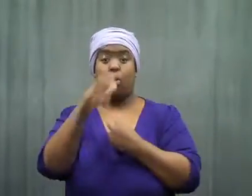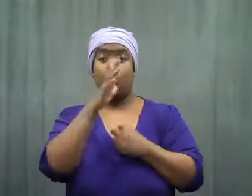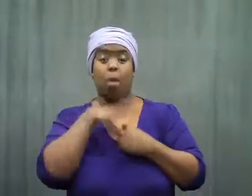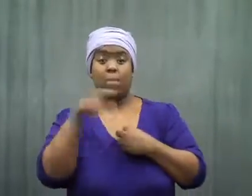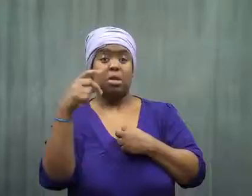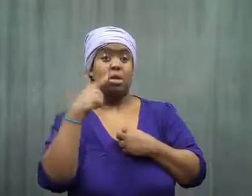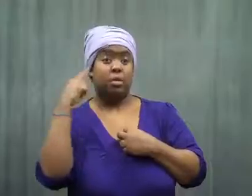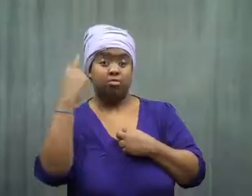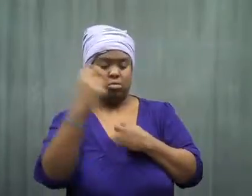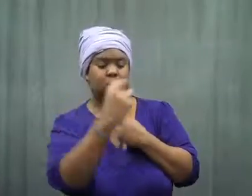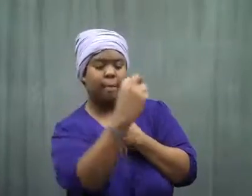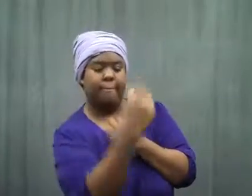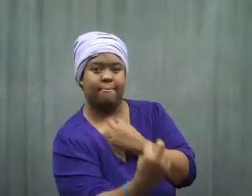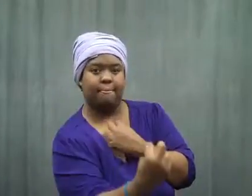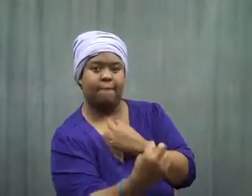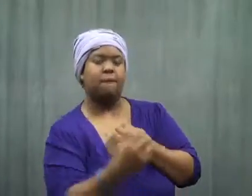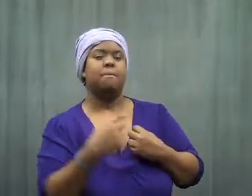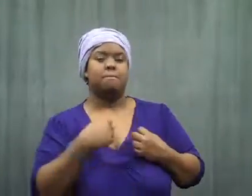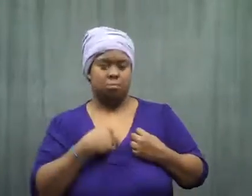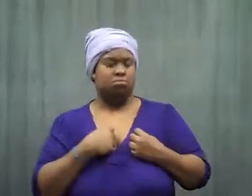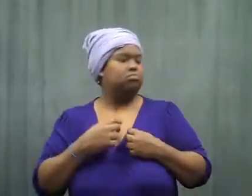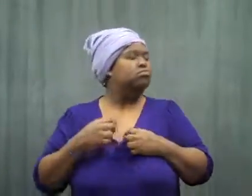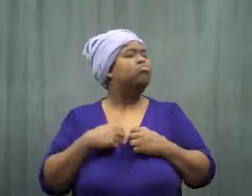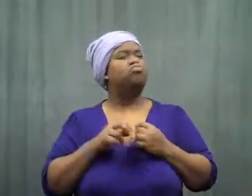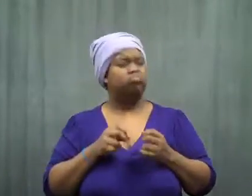The deaf woman was sitting across from me.